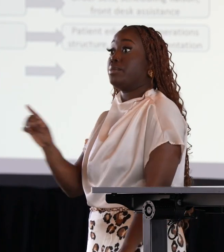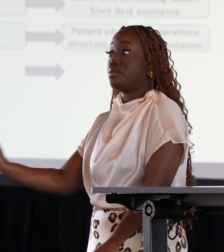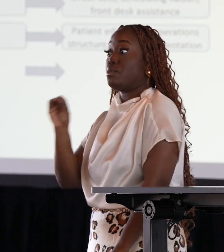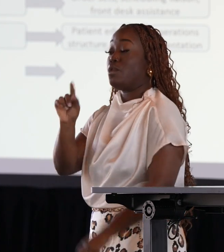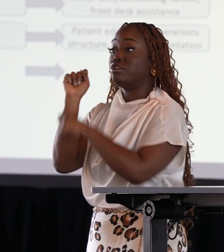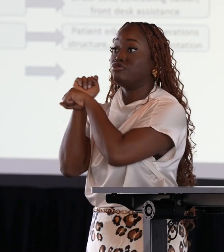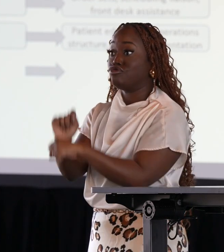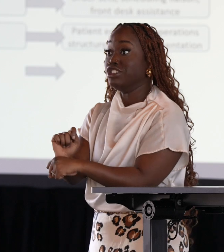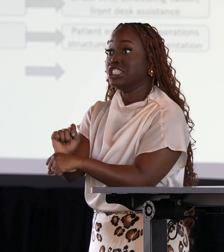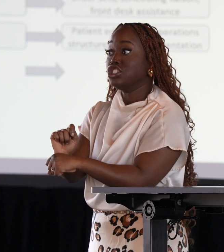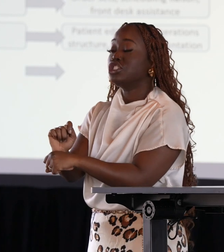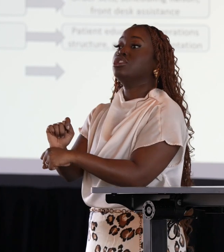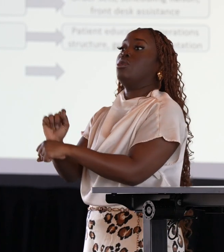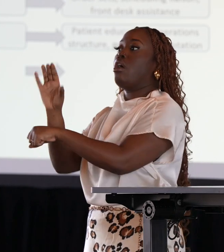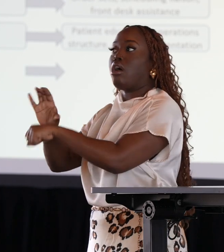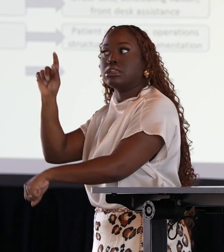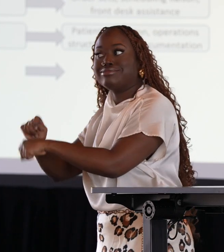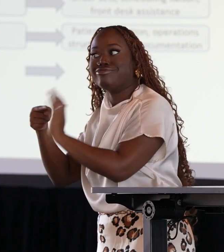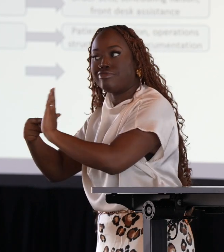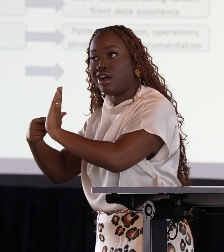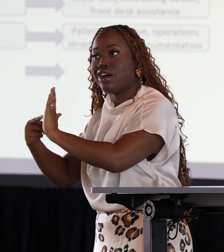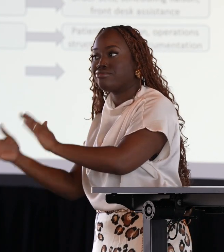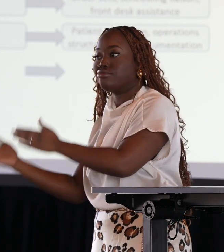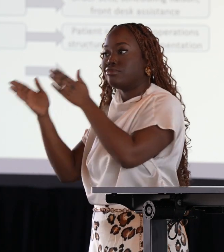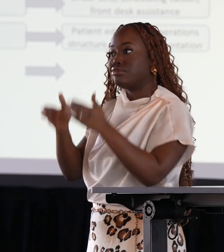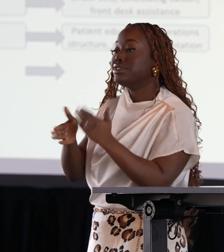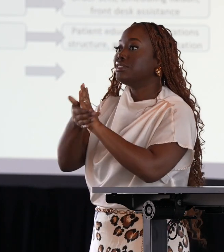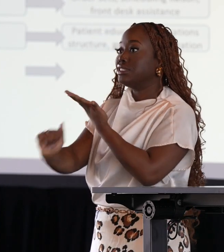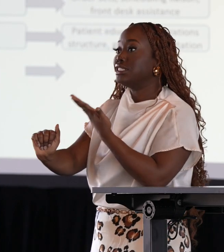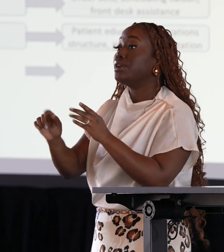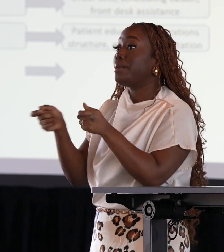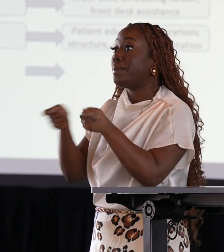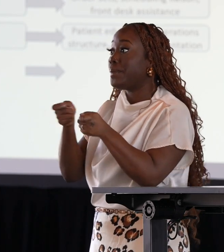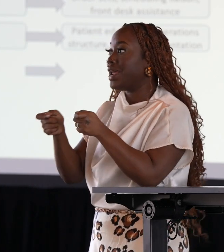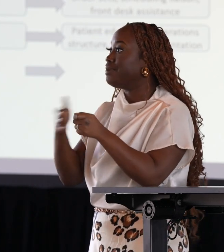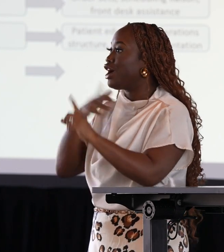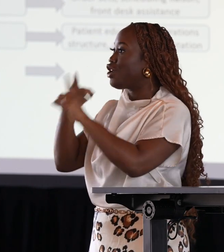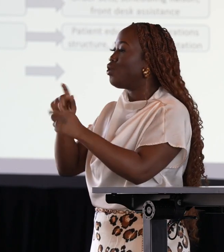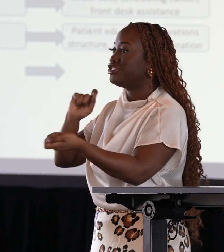episode of care or consultative model to a skilled maintenance and my goals. Then shift. My goal at that point is to